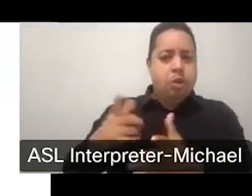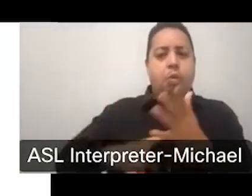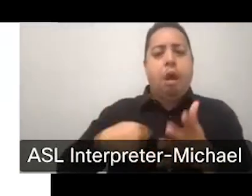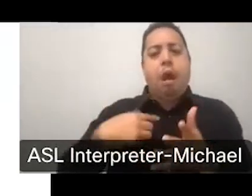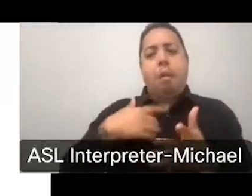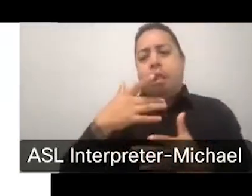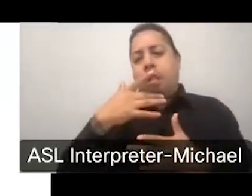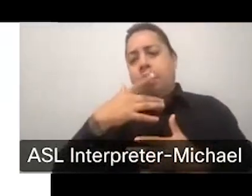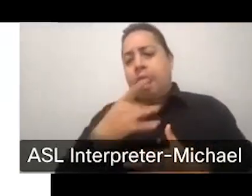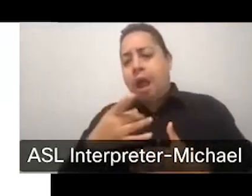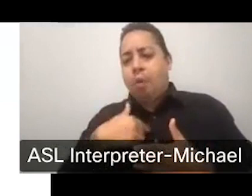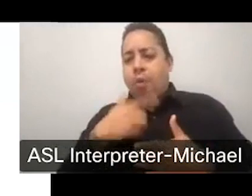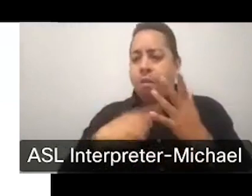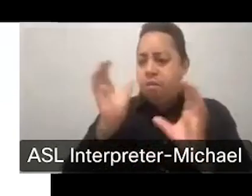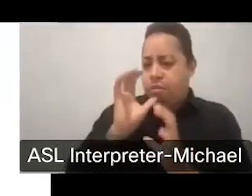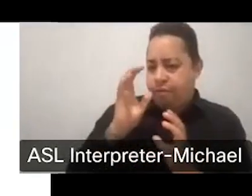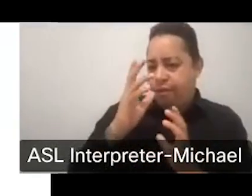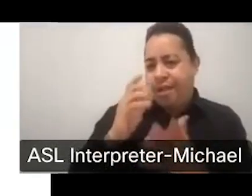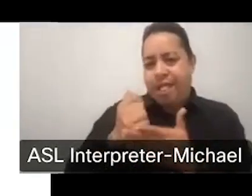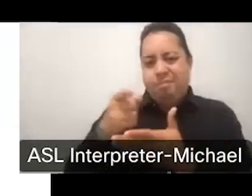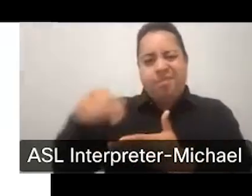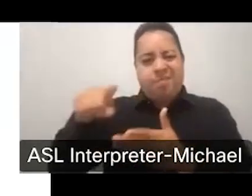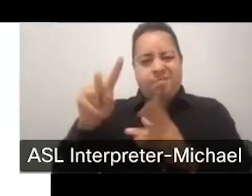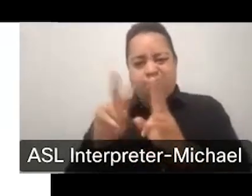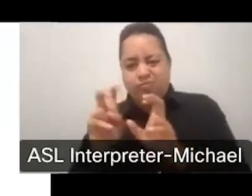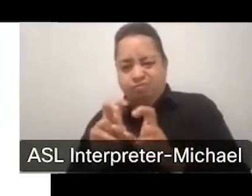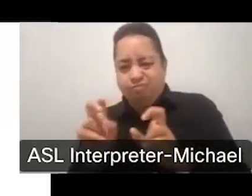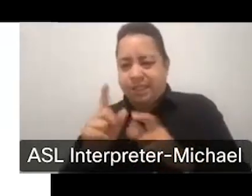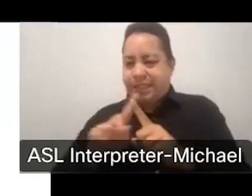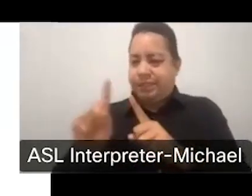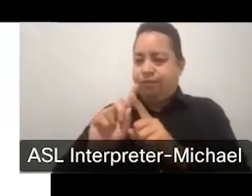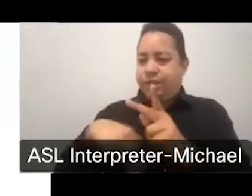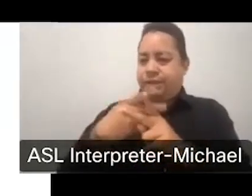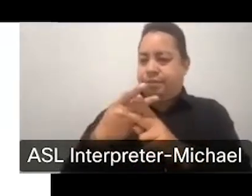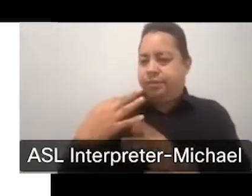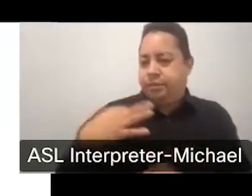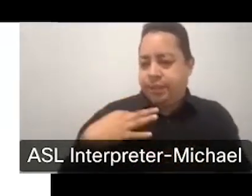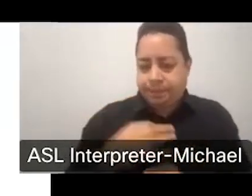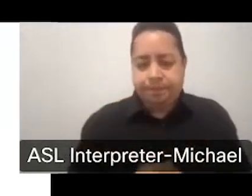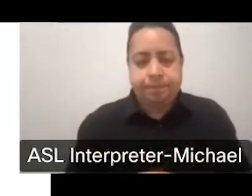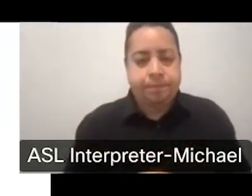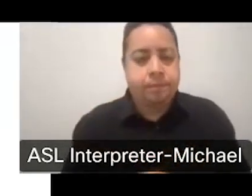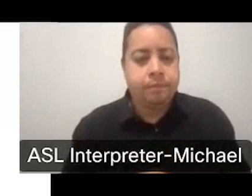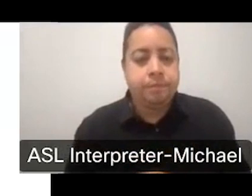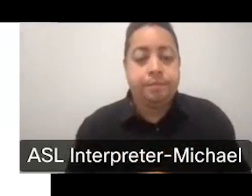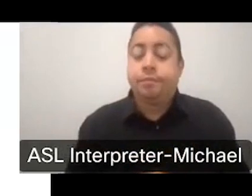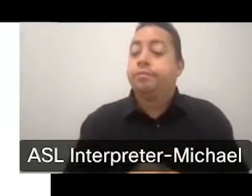The application also asks you about location preferences you